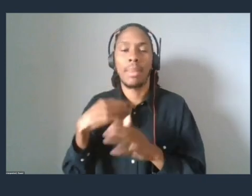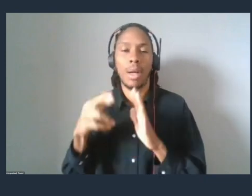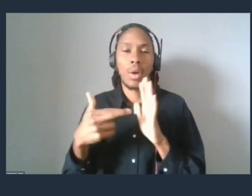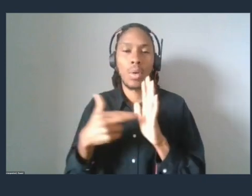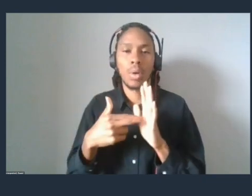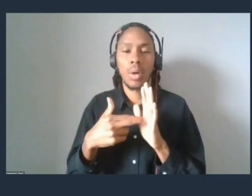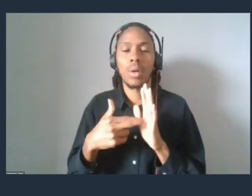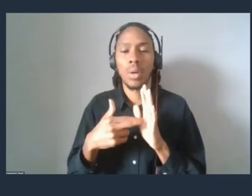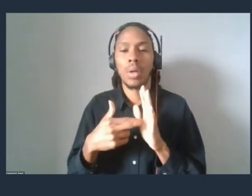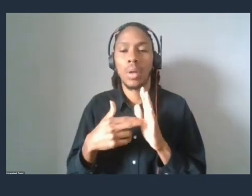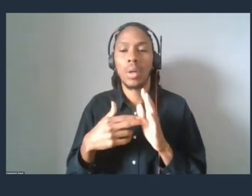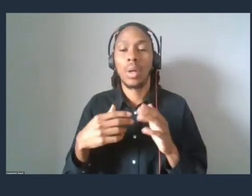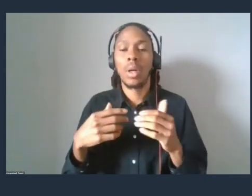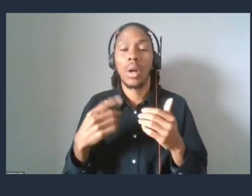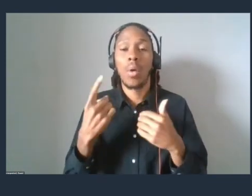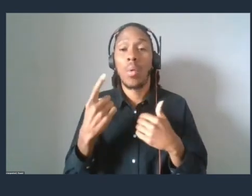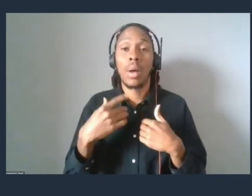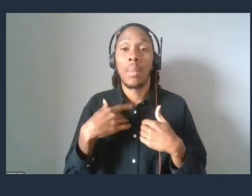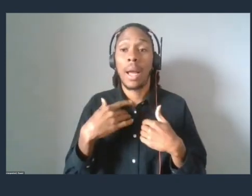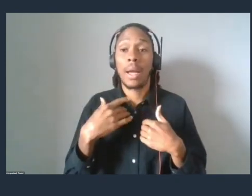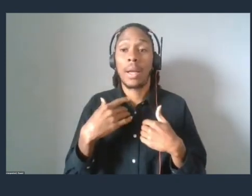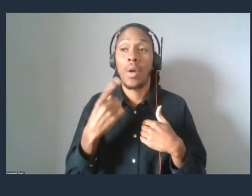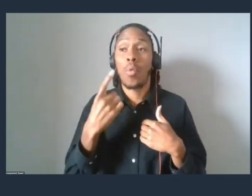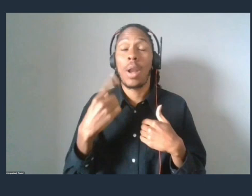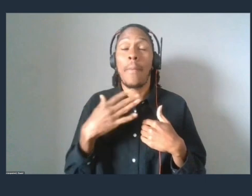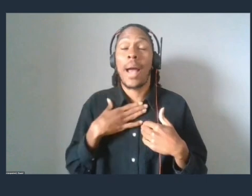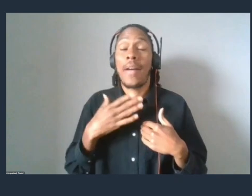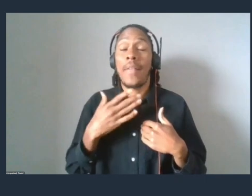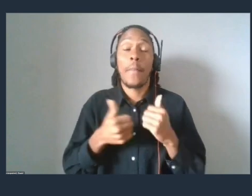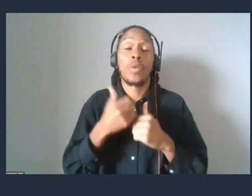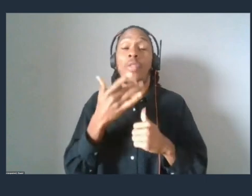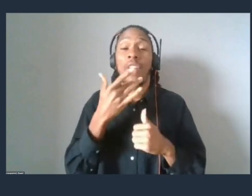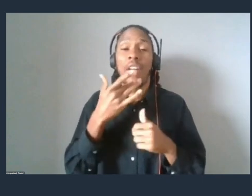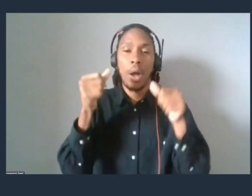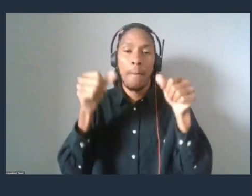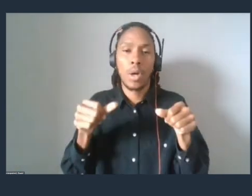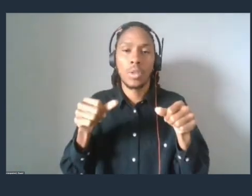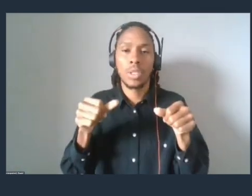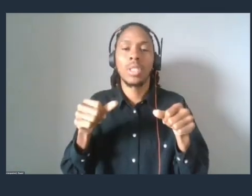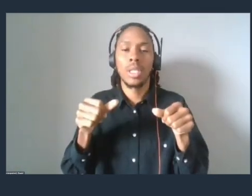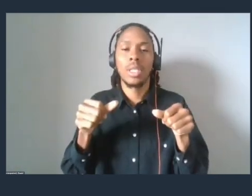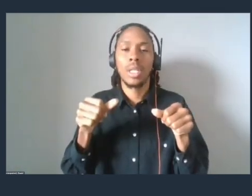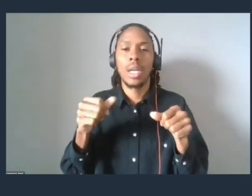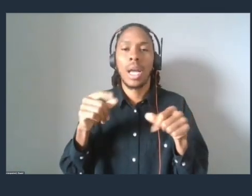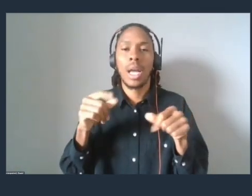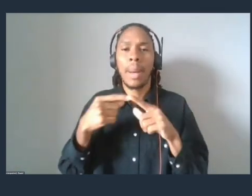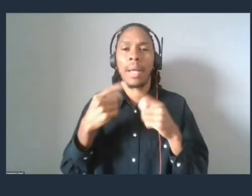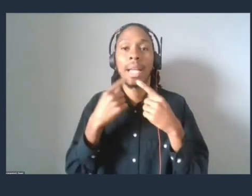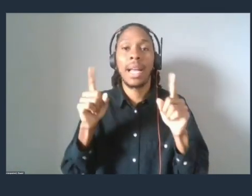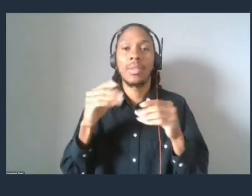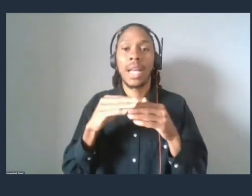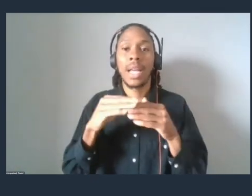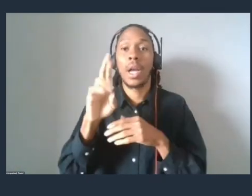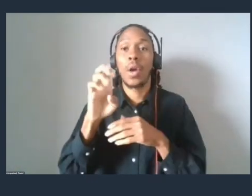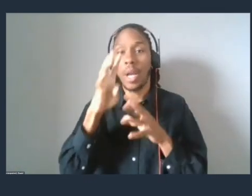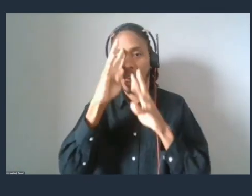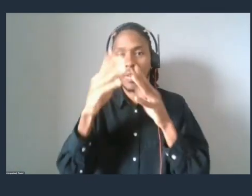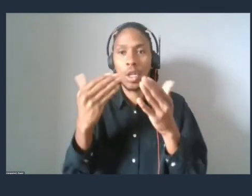and one of my most favorite post I wrote last year was about the announcement at re:Invent of these new digital learning badges.